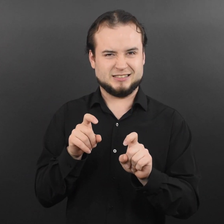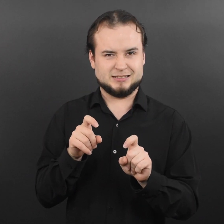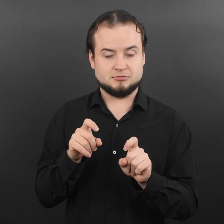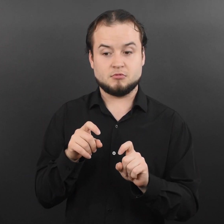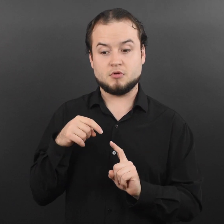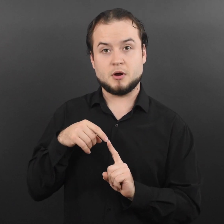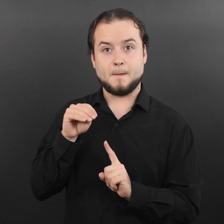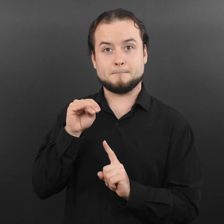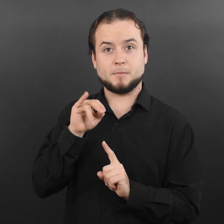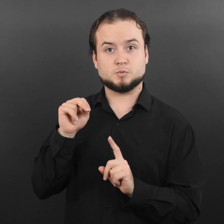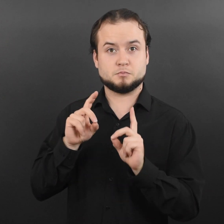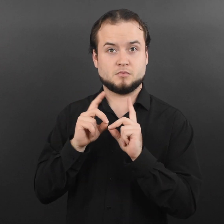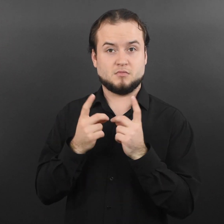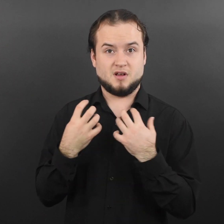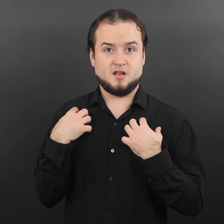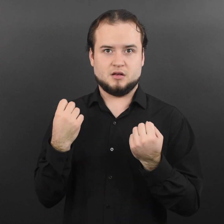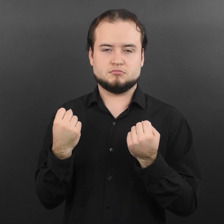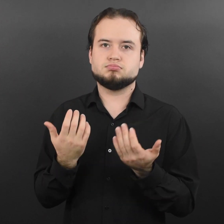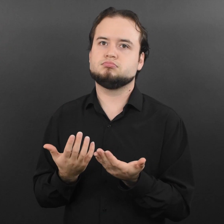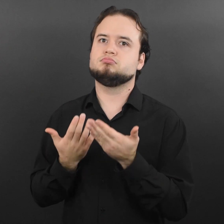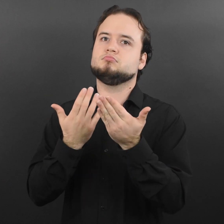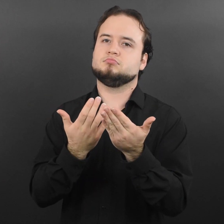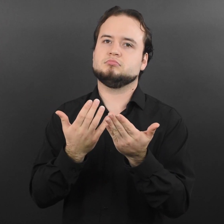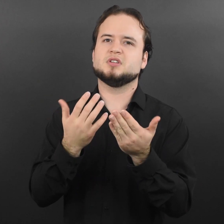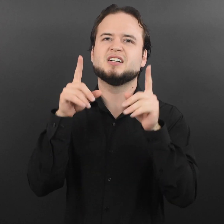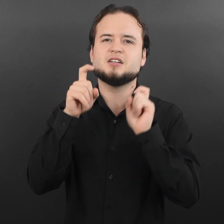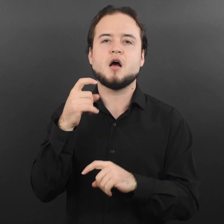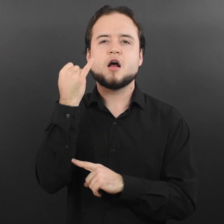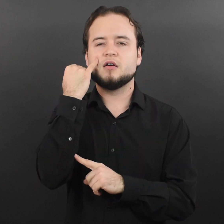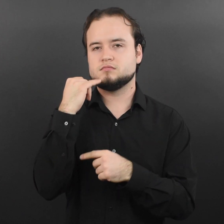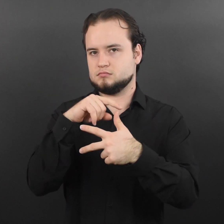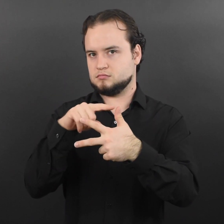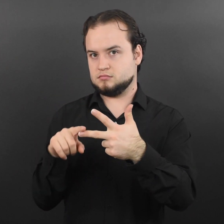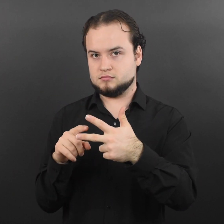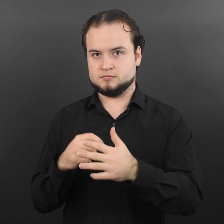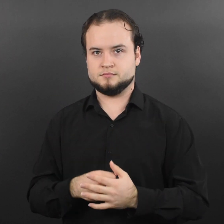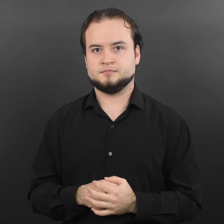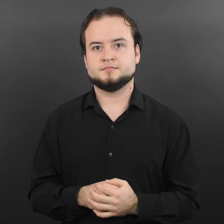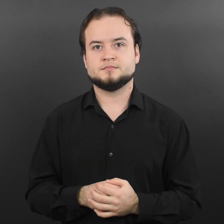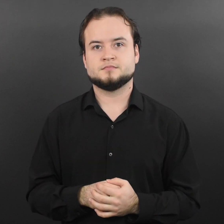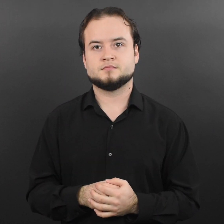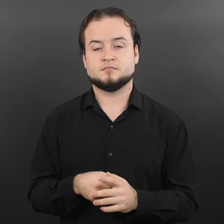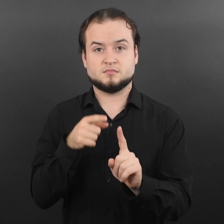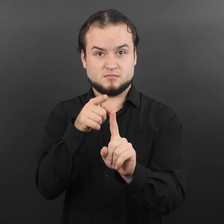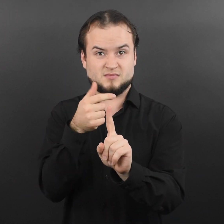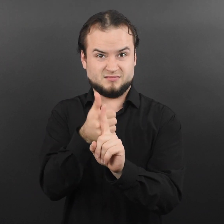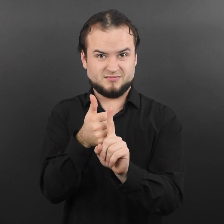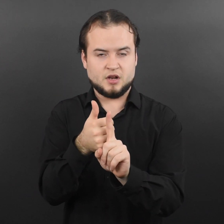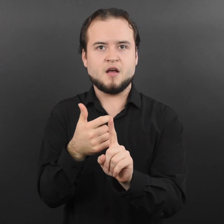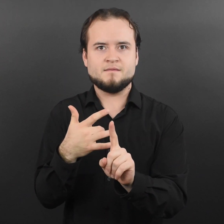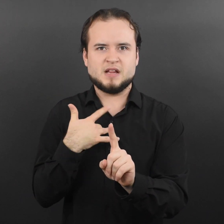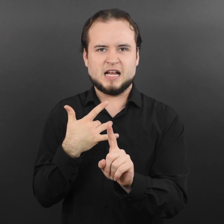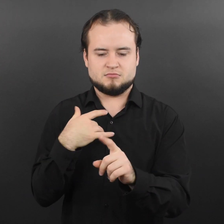 You had a close contact with someone who has COVID-19